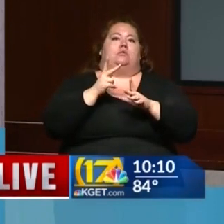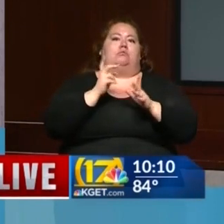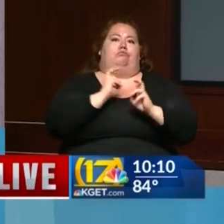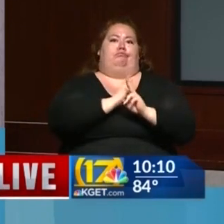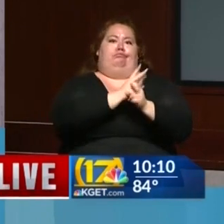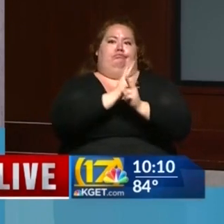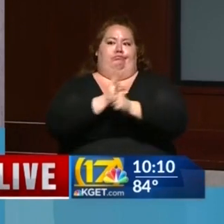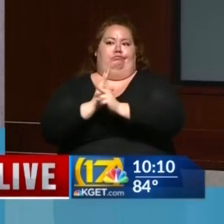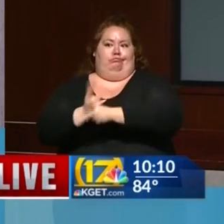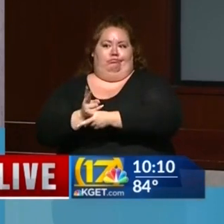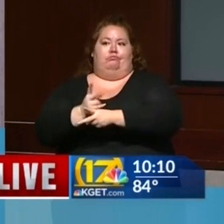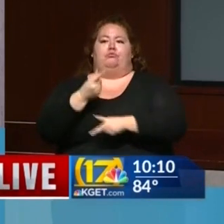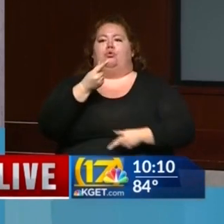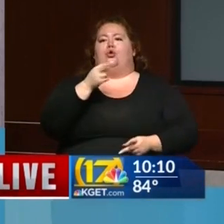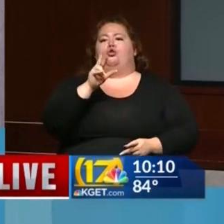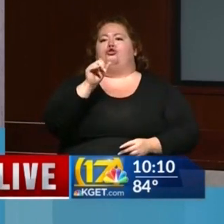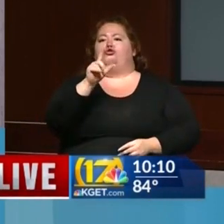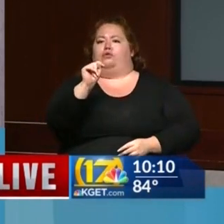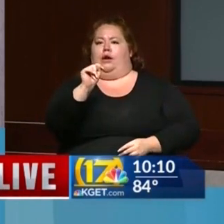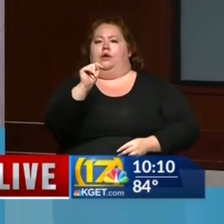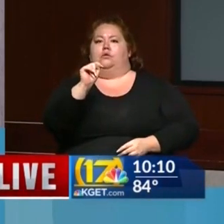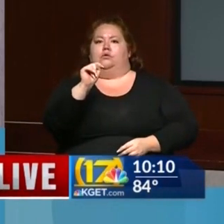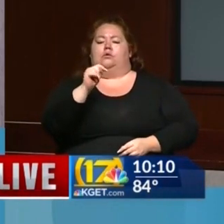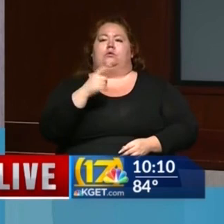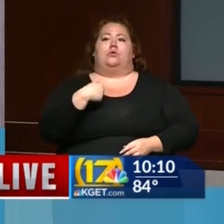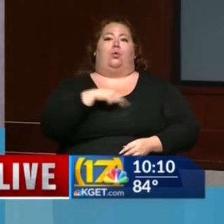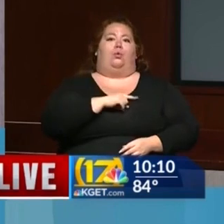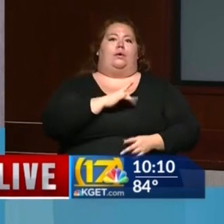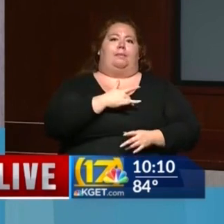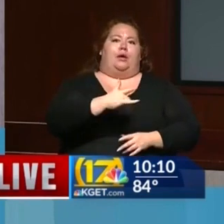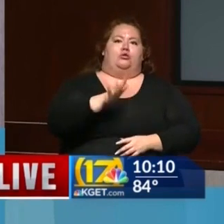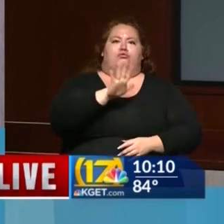FOR A TOTAL OF 3 IN AVAILABLE GRANTS FOR AREA NONPROFITS.